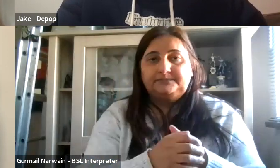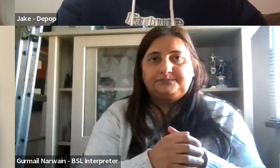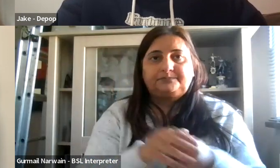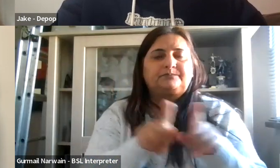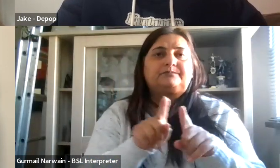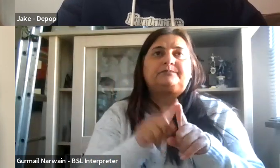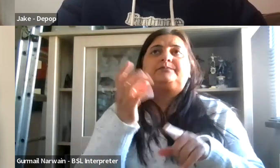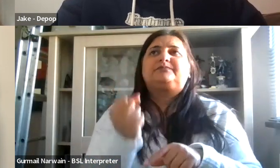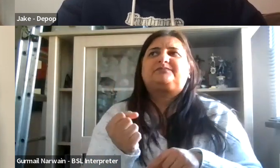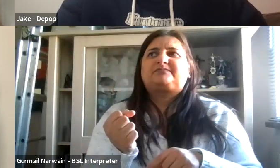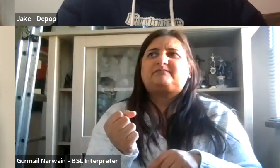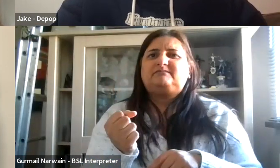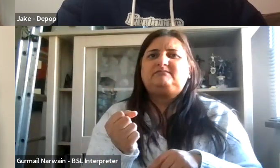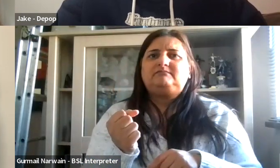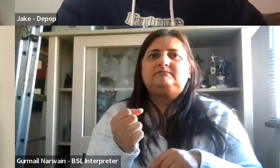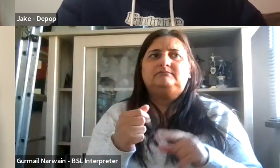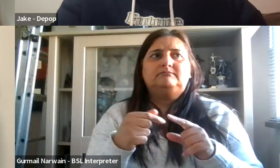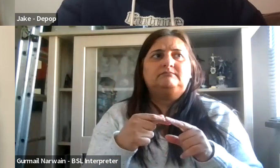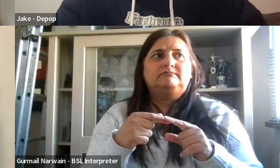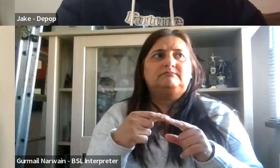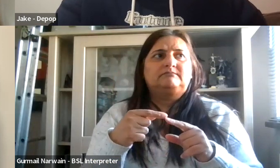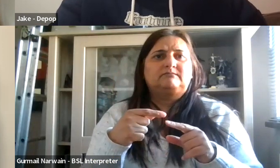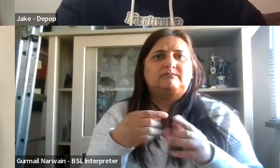working environment. Company-wide presentations. We also have an allowance to assist you with your home setup